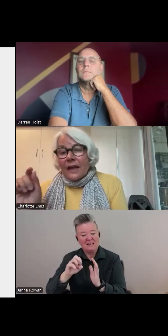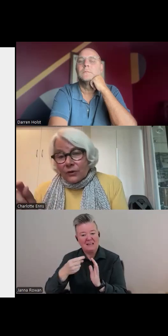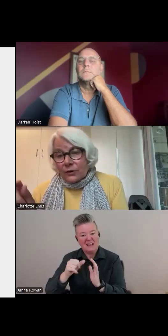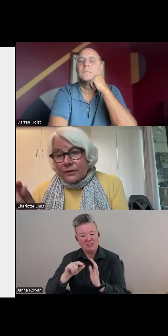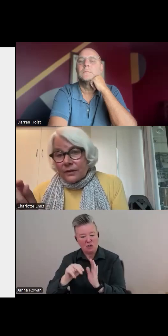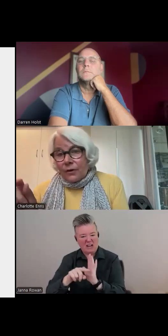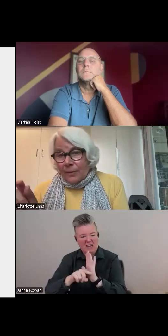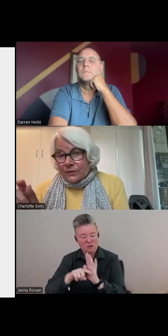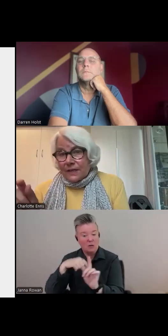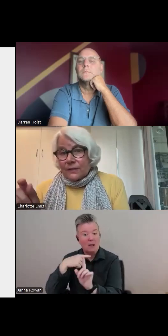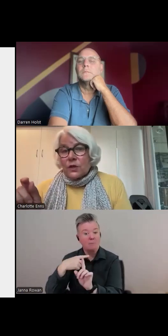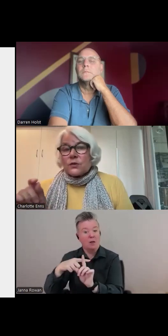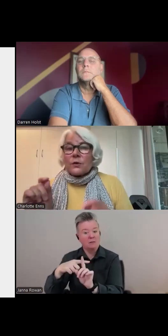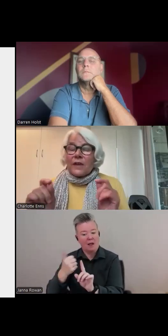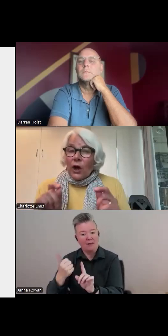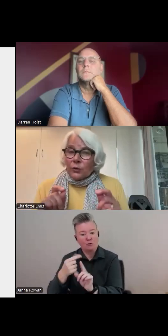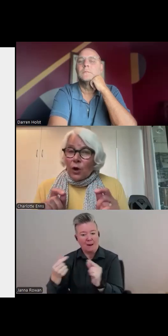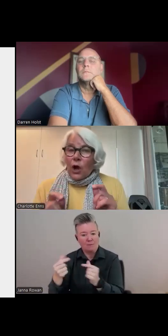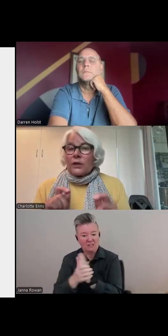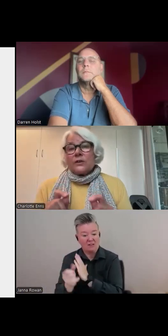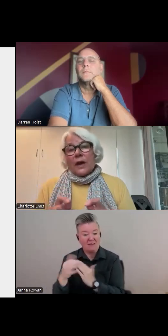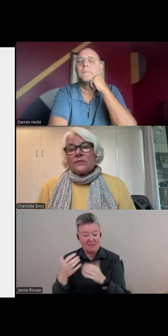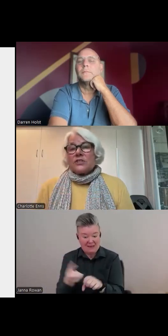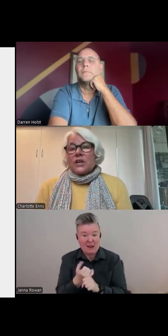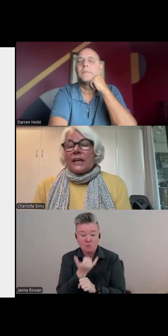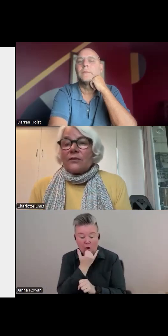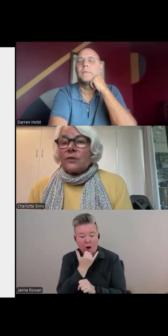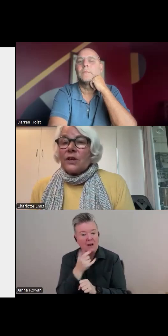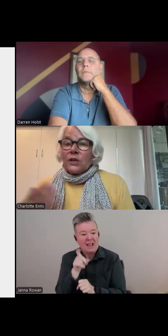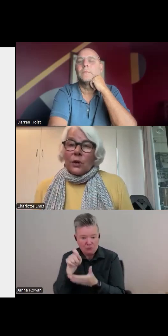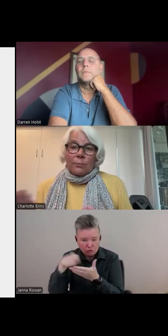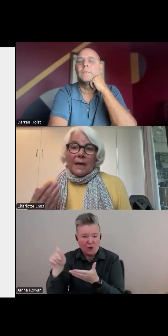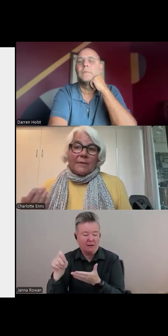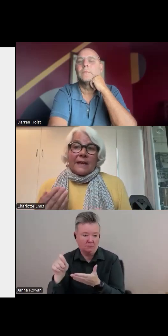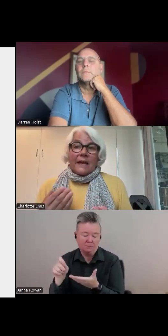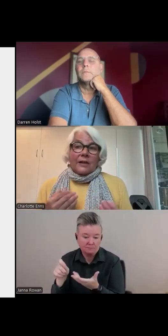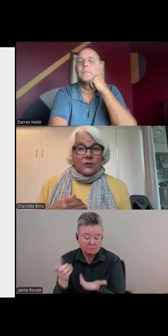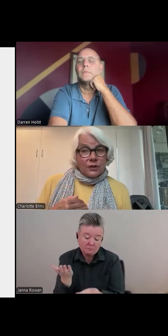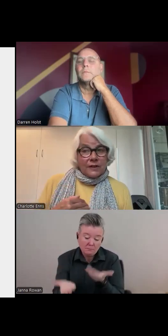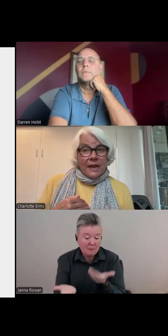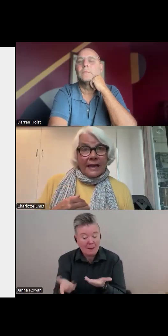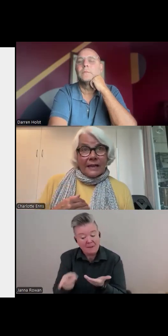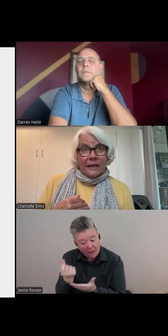plus another grammar skill. So if they got it wrong, you have to check if, you know, maybe they